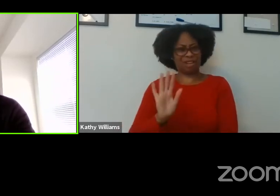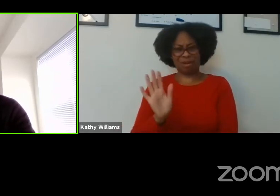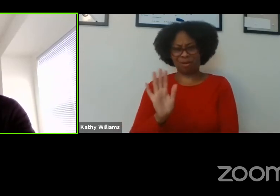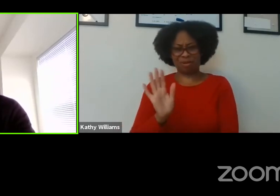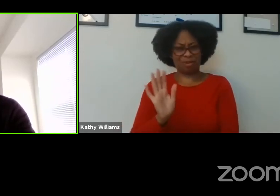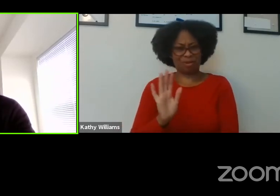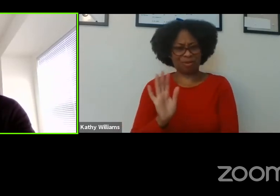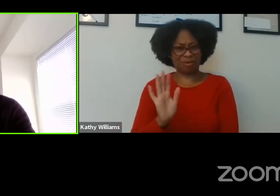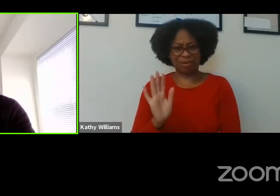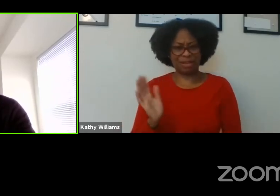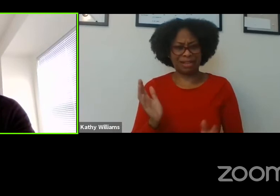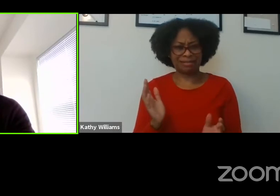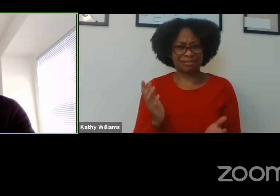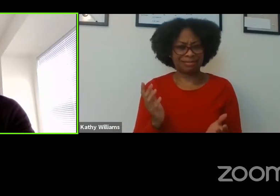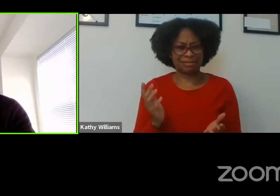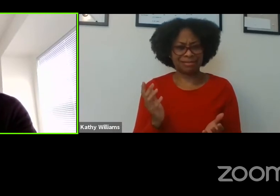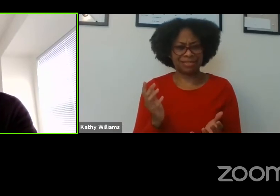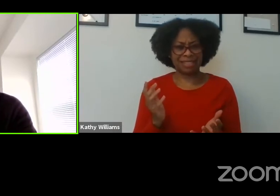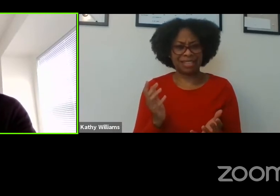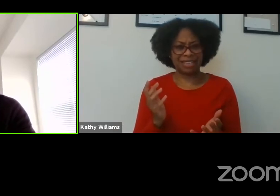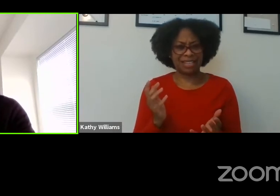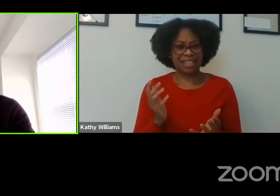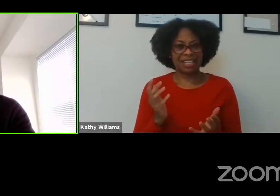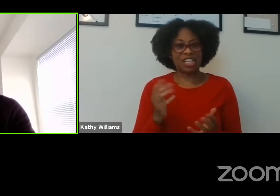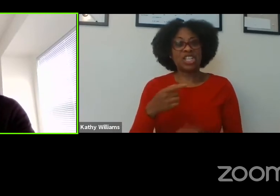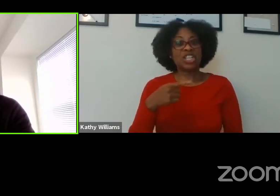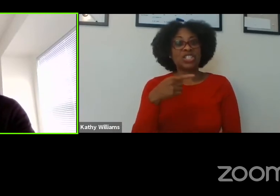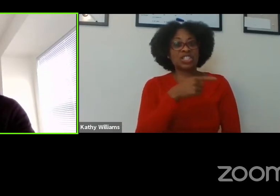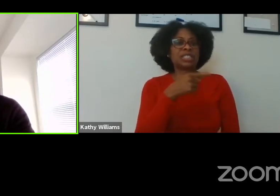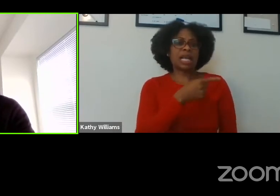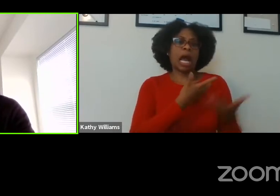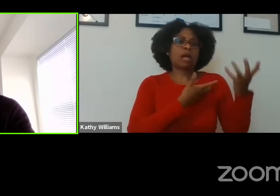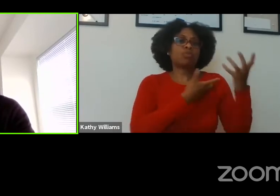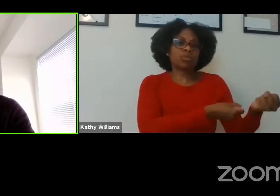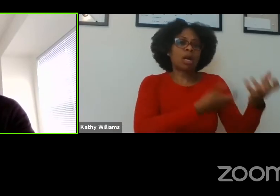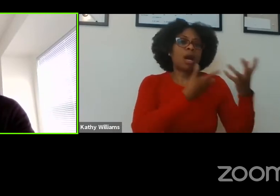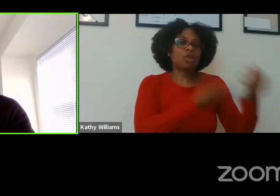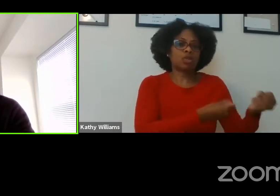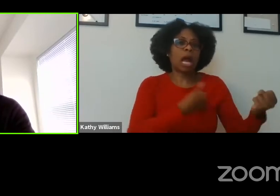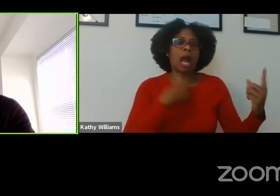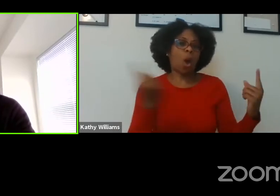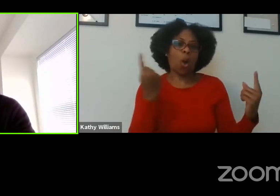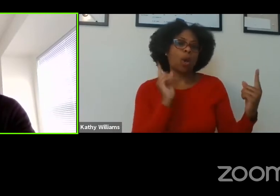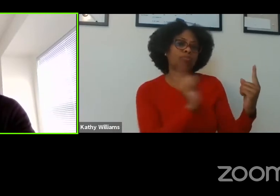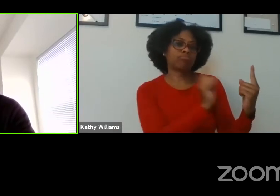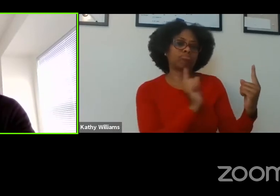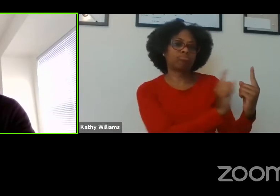But she was my counselor, and I trusted her and went to her for everything, and